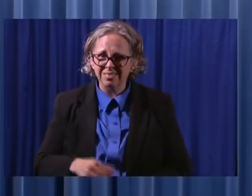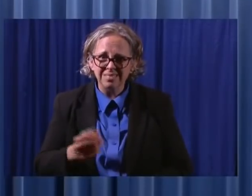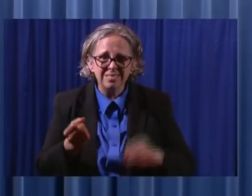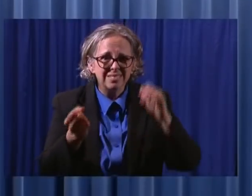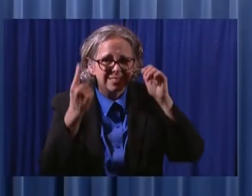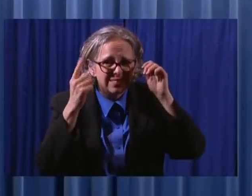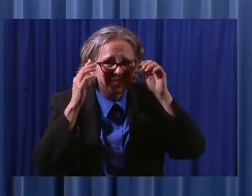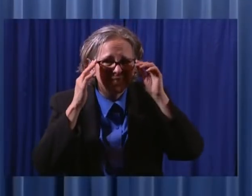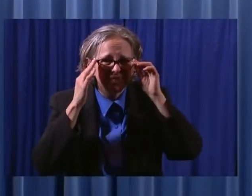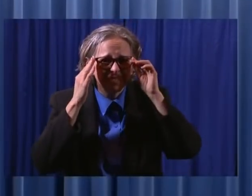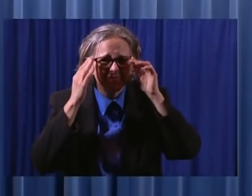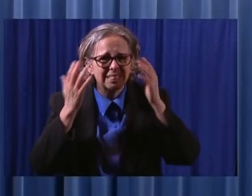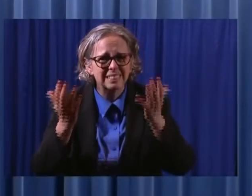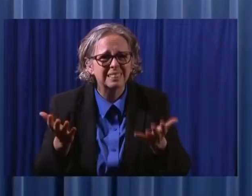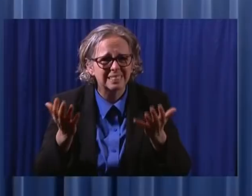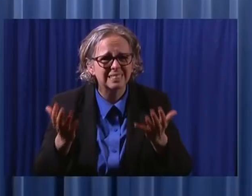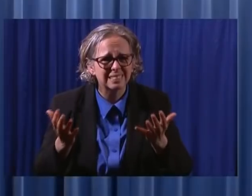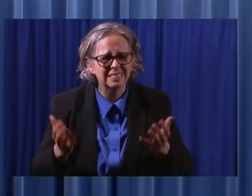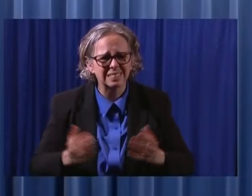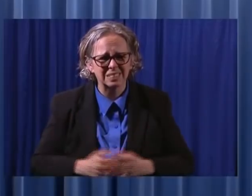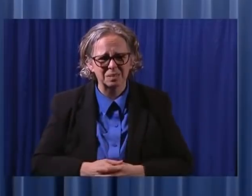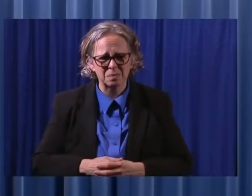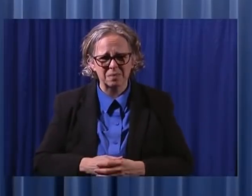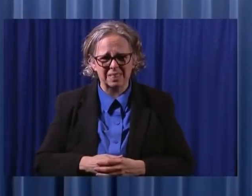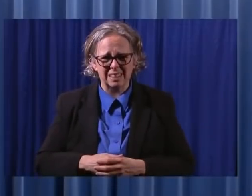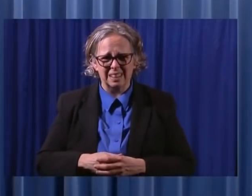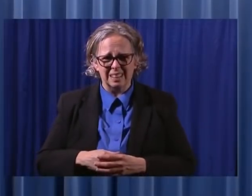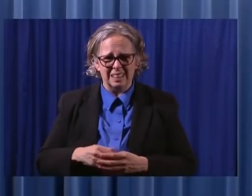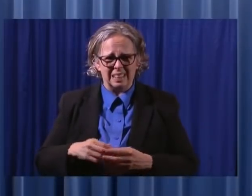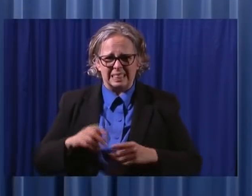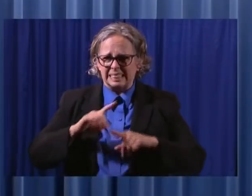SUSTAINED INCREASE IN OUTPATIENT VISITS.